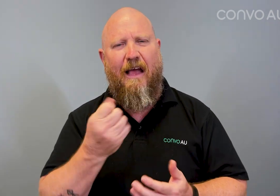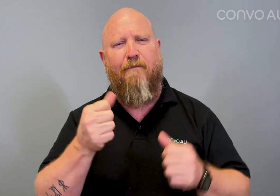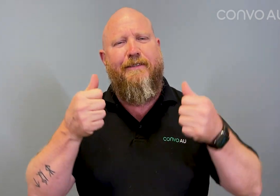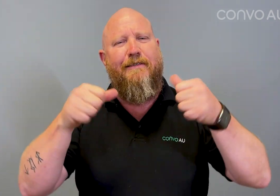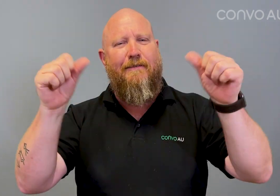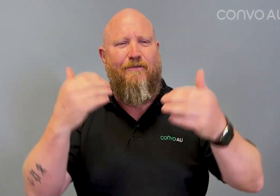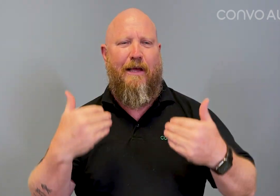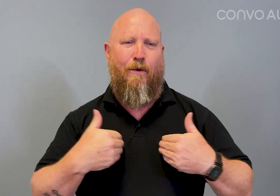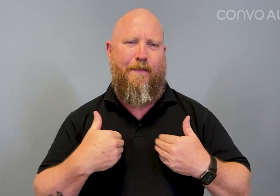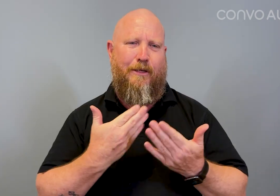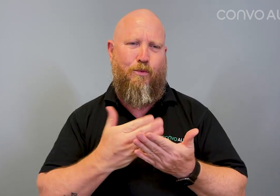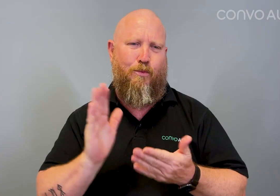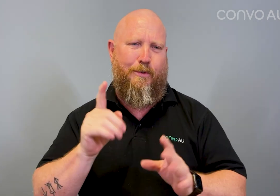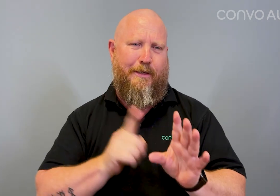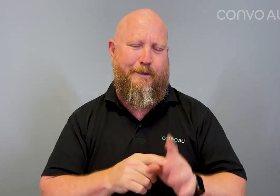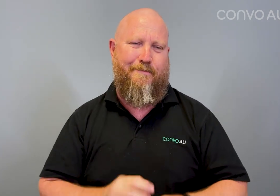and have a prosperous and healthy new year.